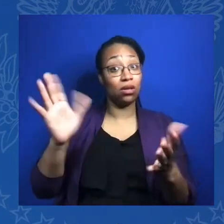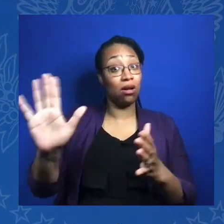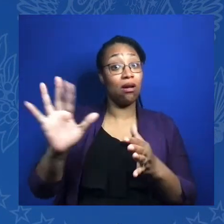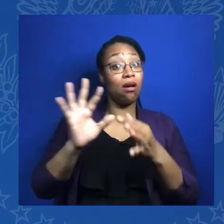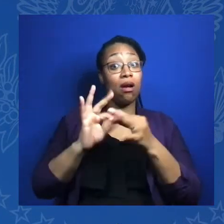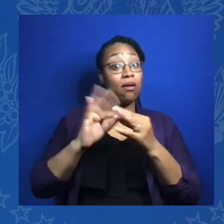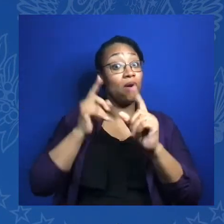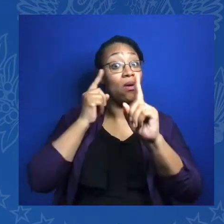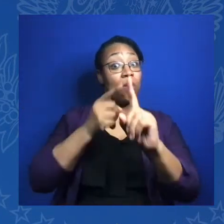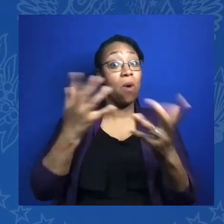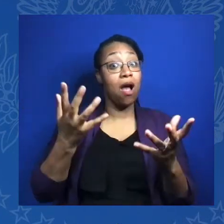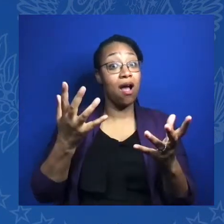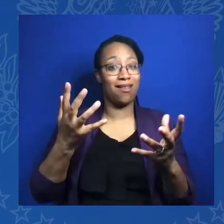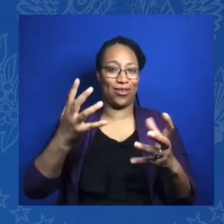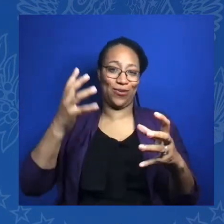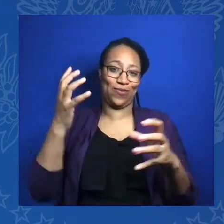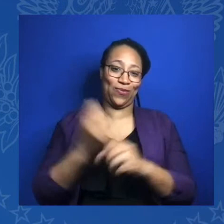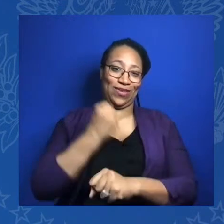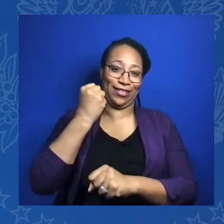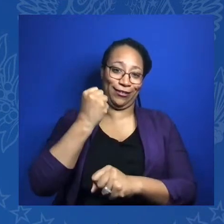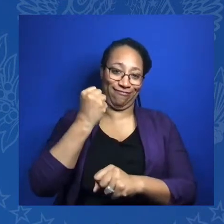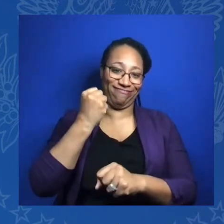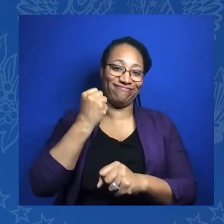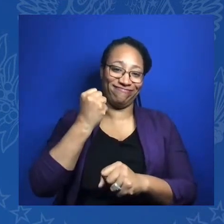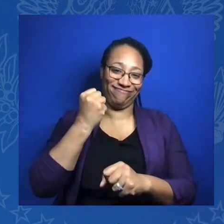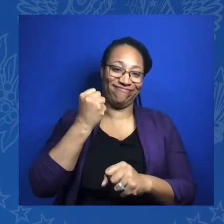that hapless, it took 15 tries.